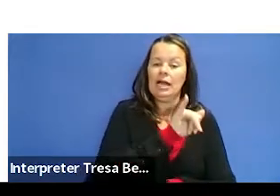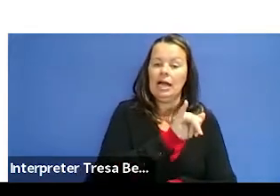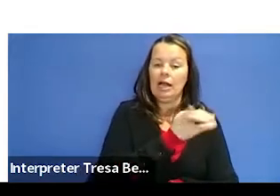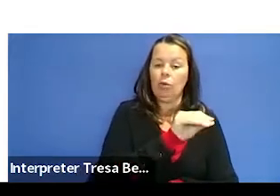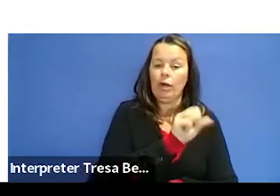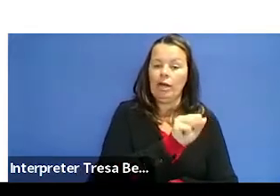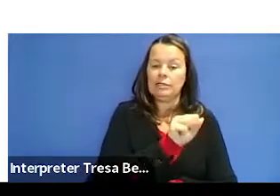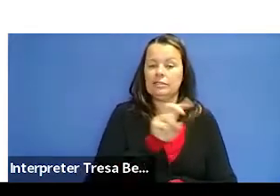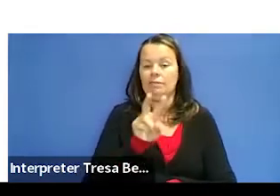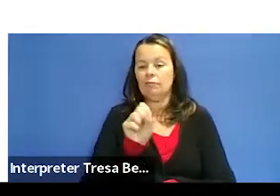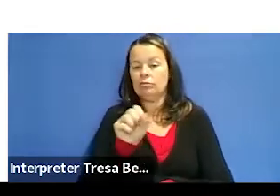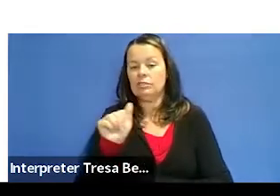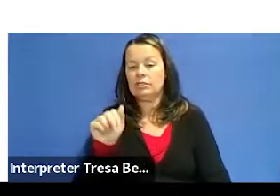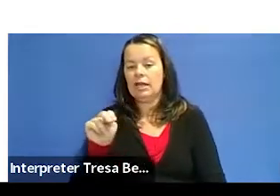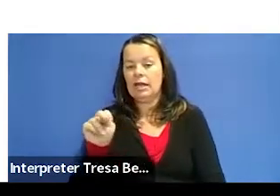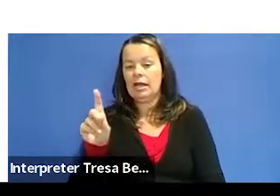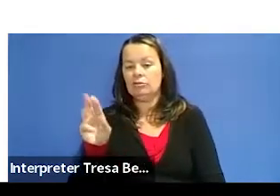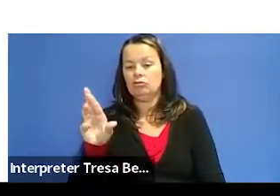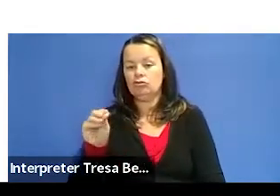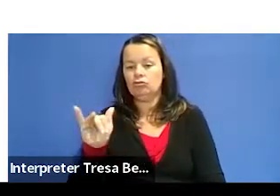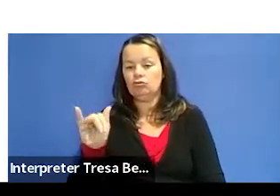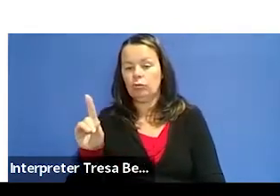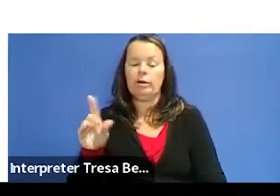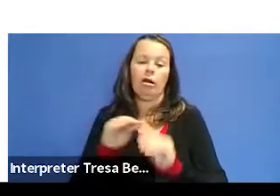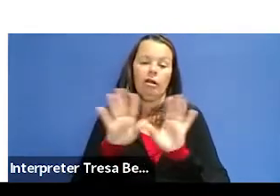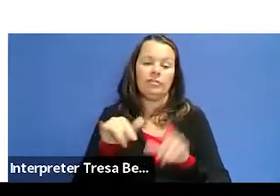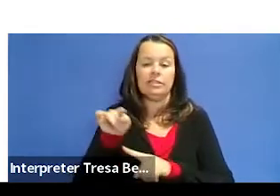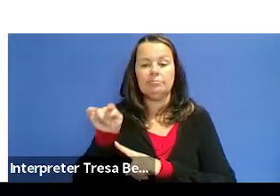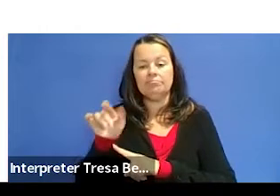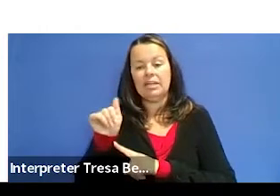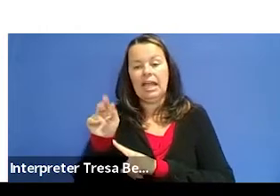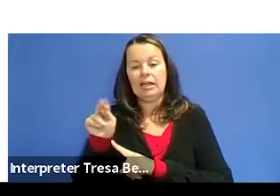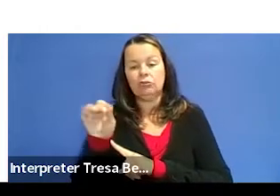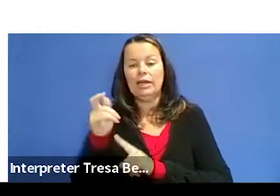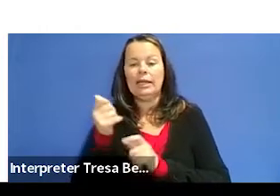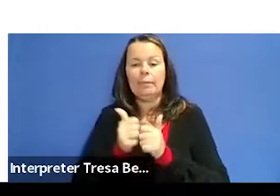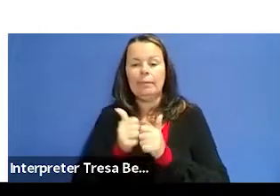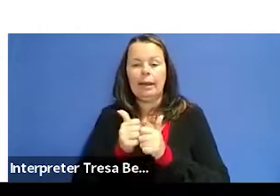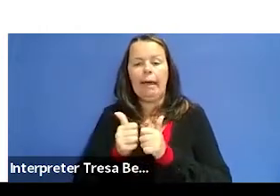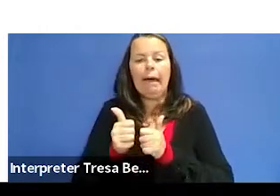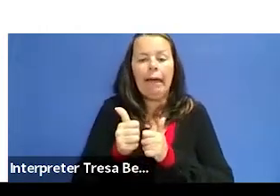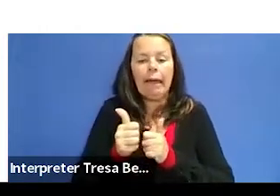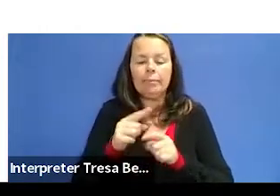I think Android came out a little bit ahead in the testing. It's not enough really to say that it's better.